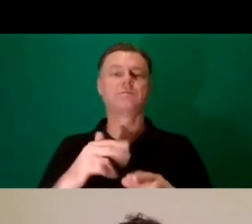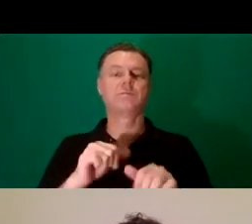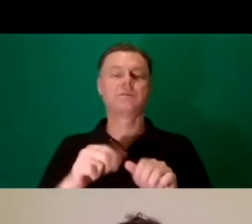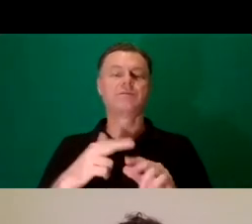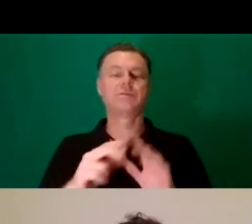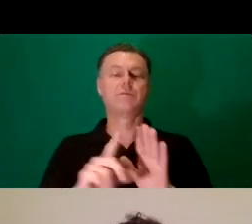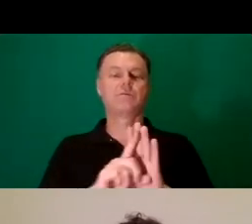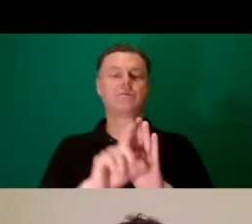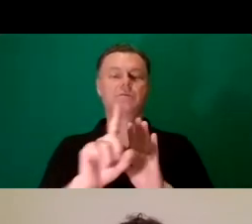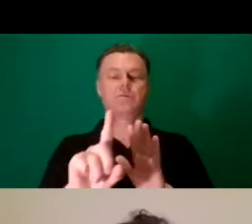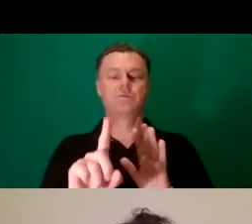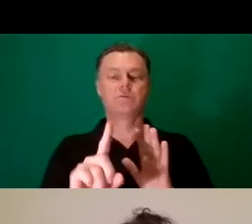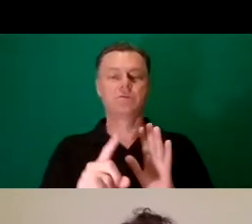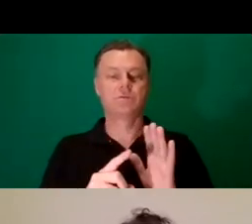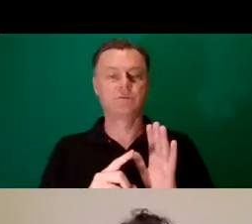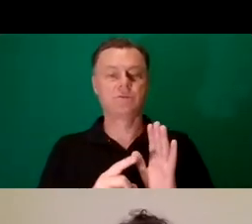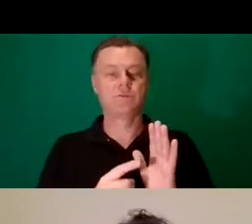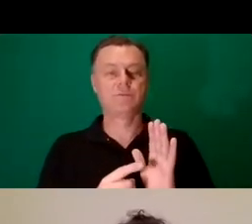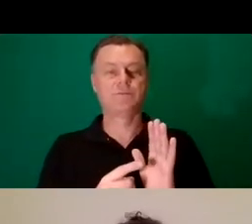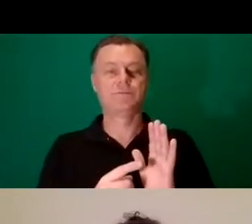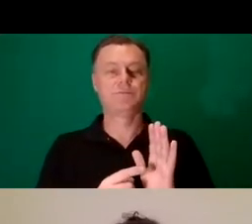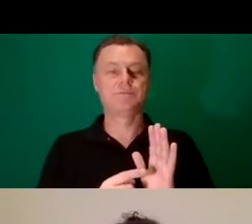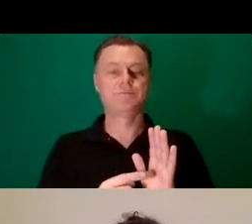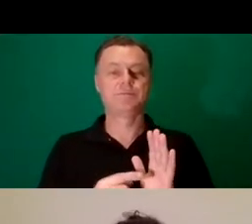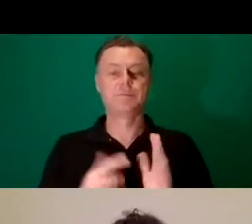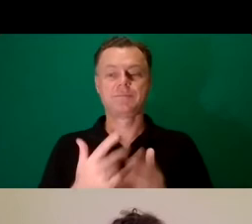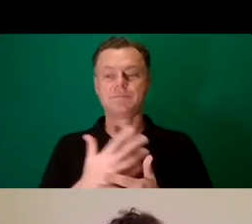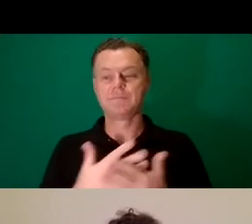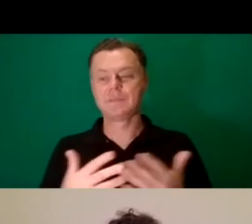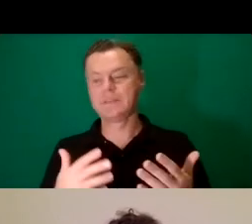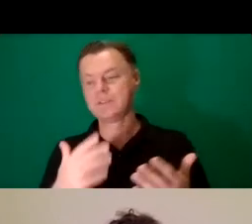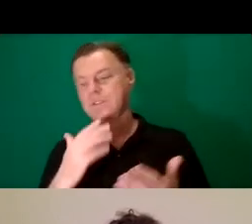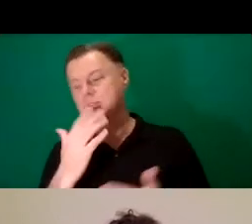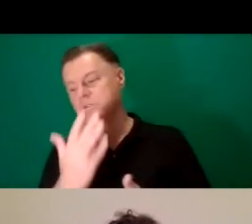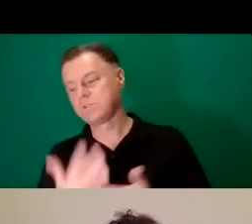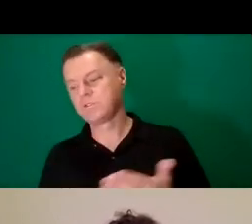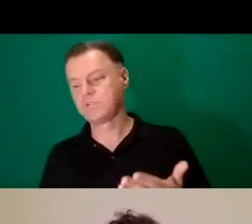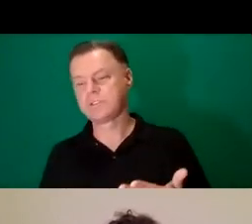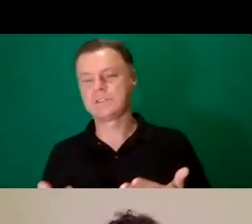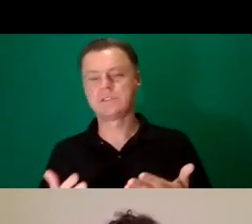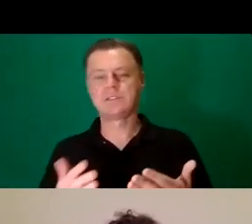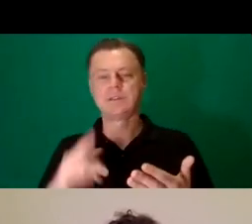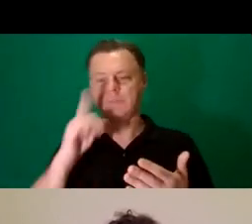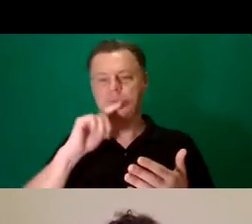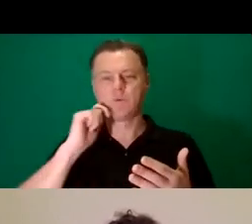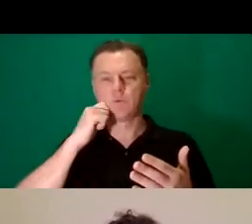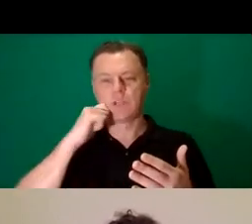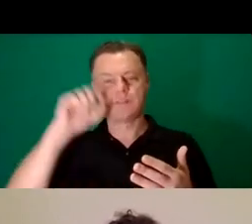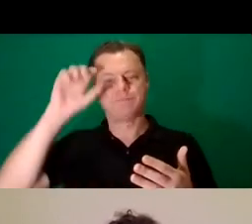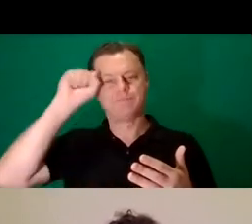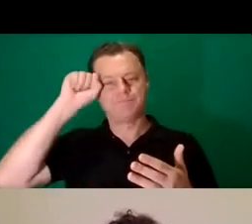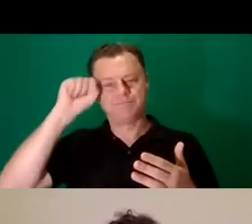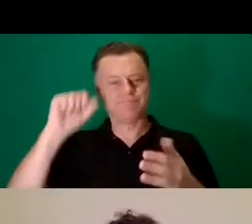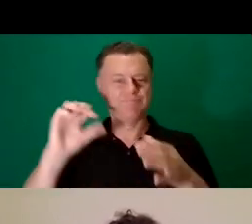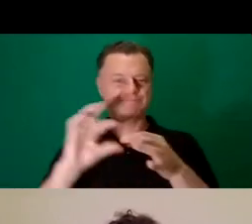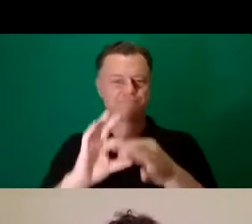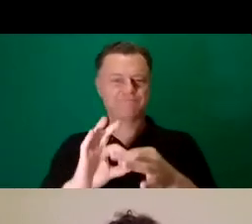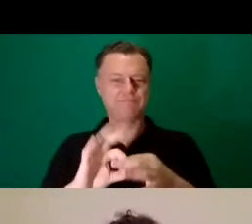in that it has stories and showcases stories that people will relate to, and that, like